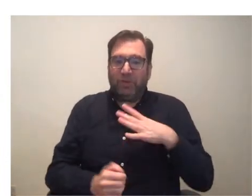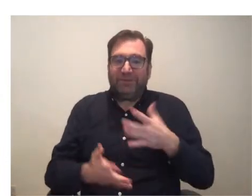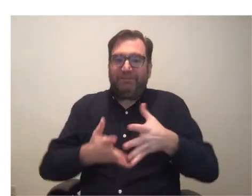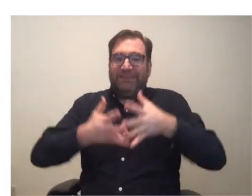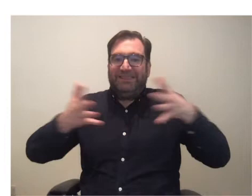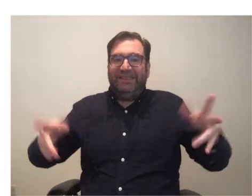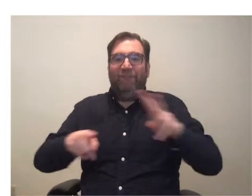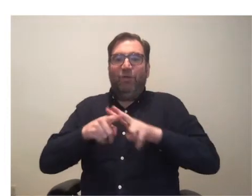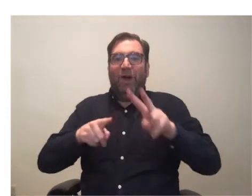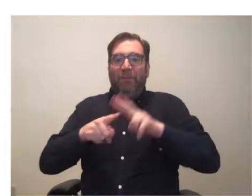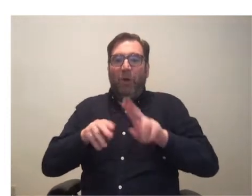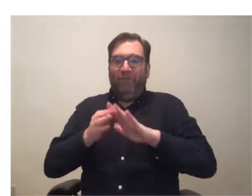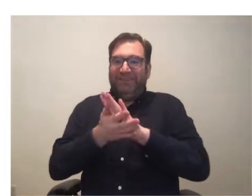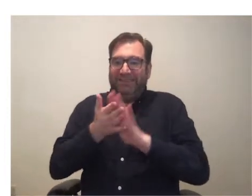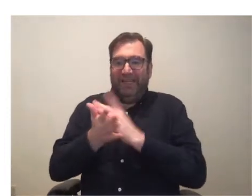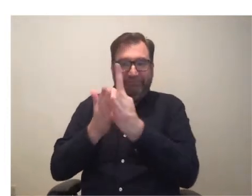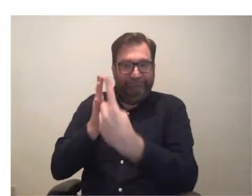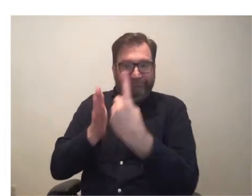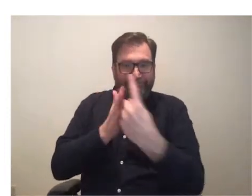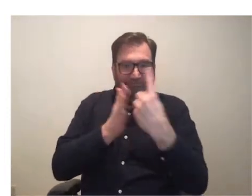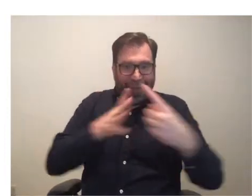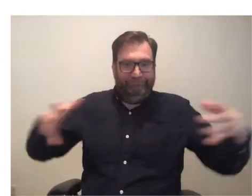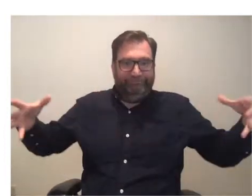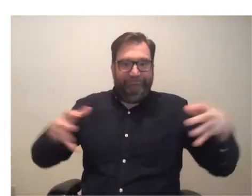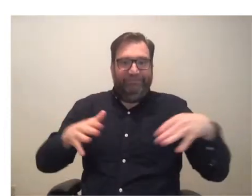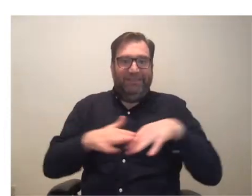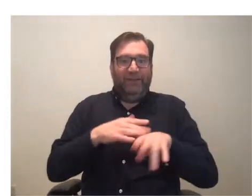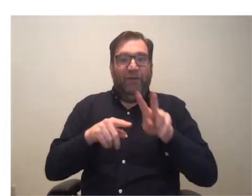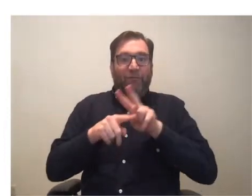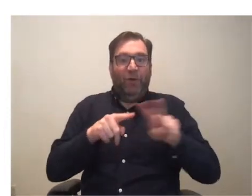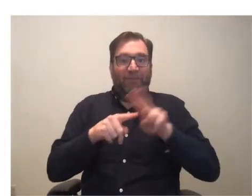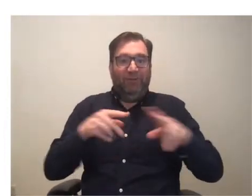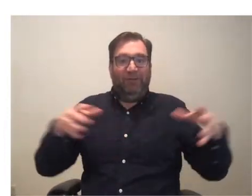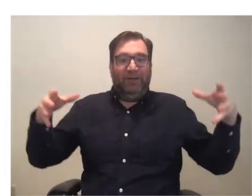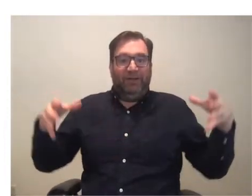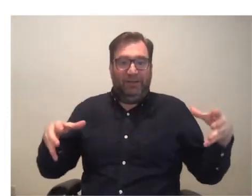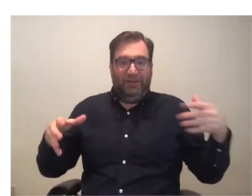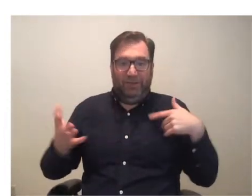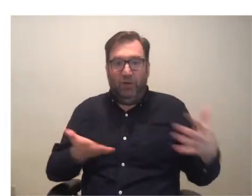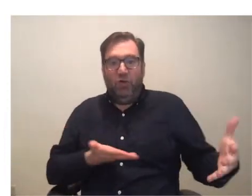In order to obtain a large vocabulary of isolated sign examples,